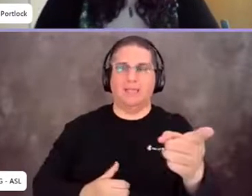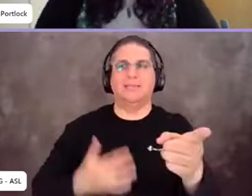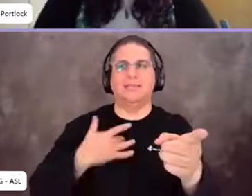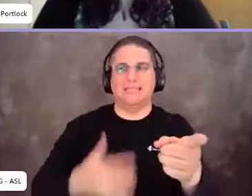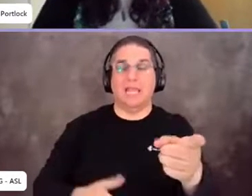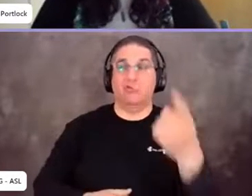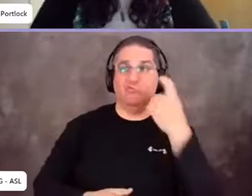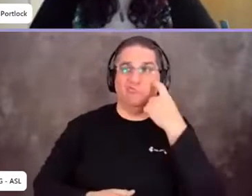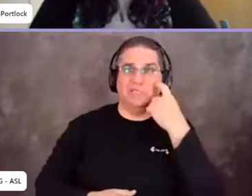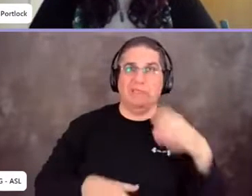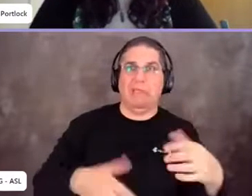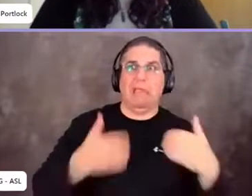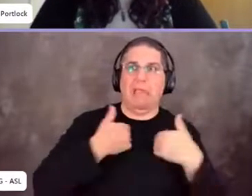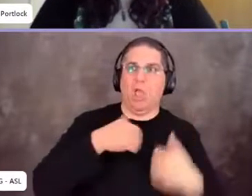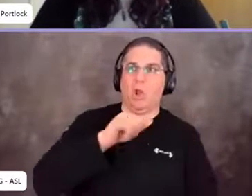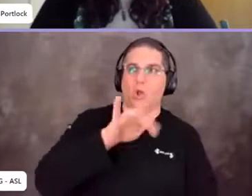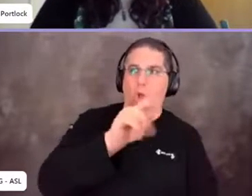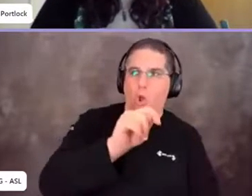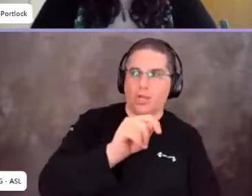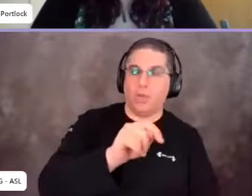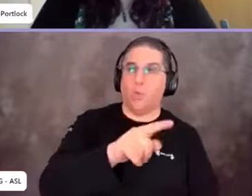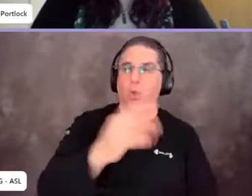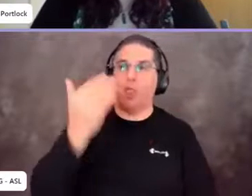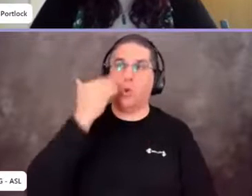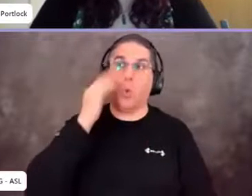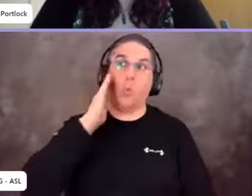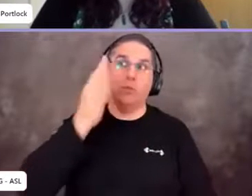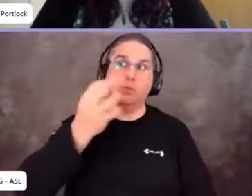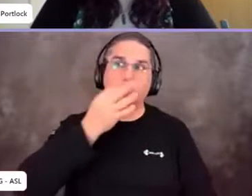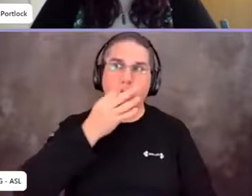[SARAH] Right now working as an independent person we are coming from a place where we